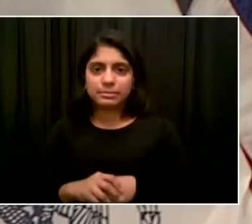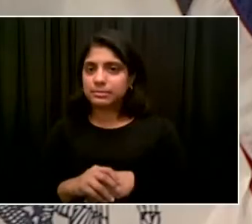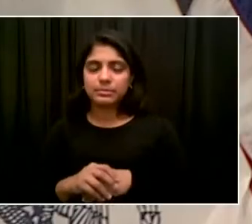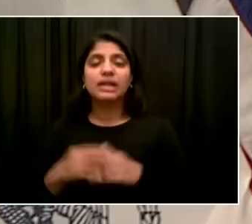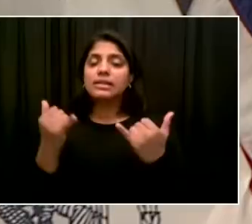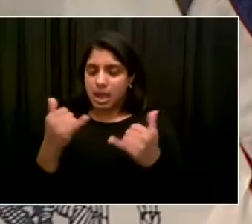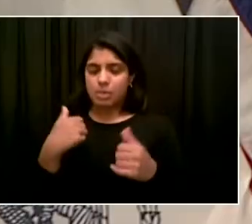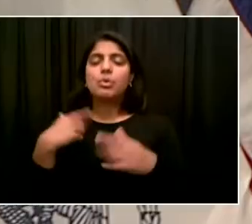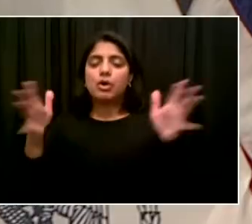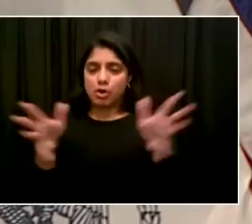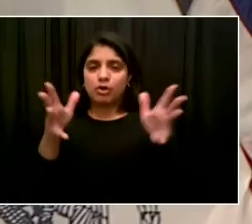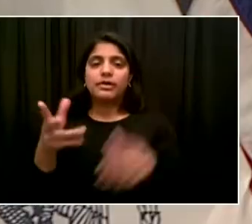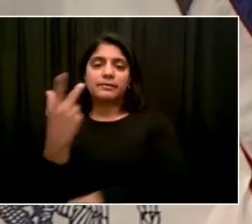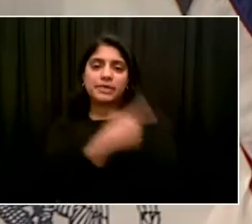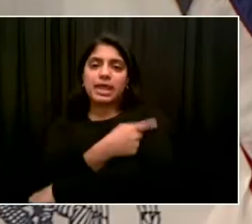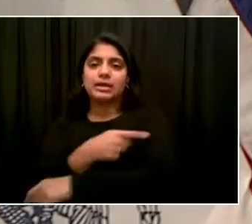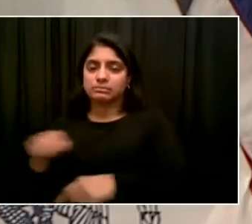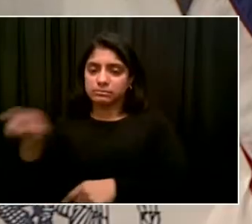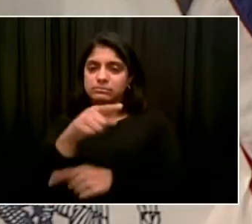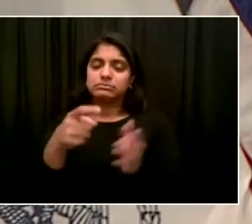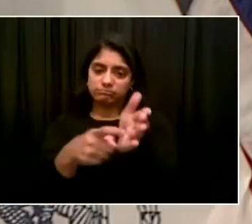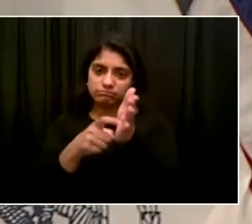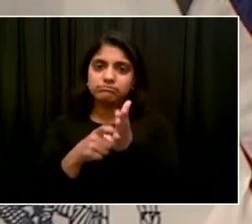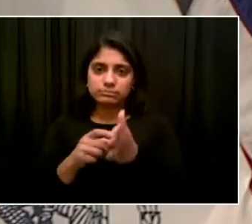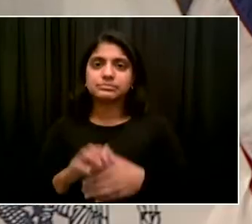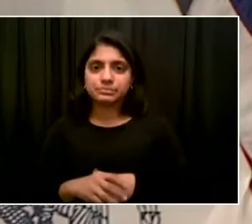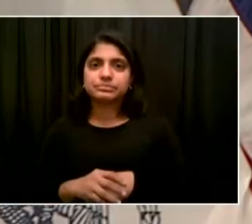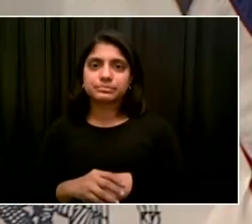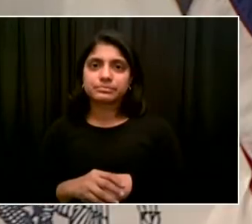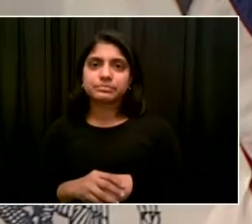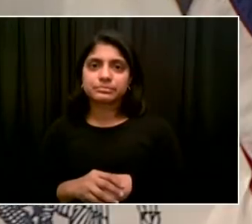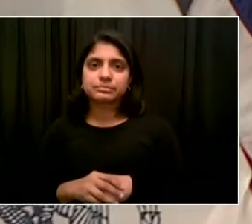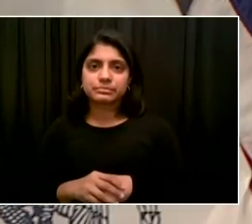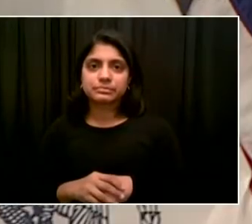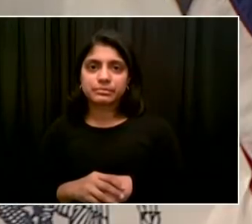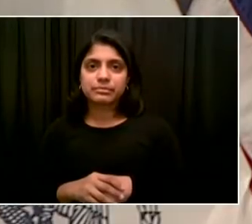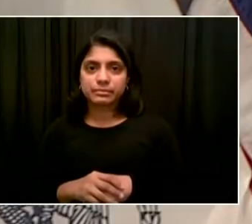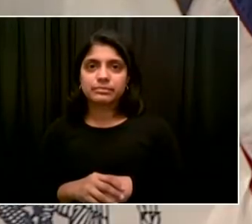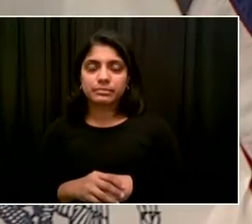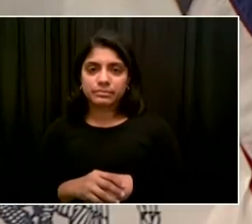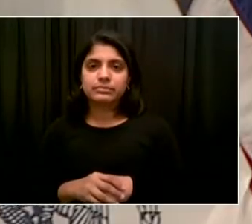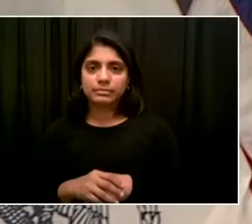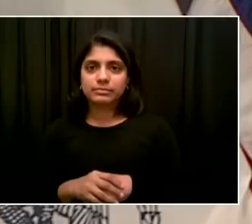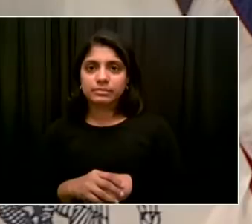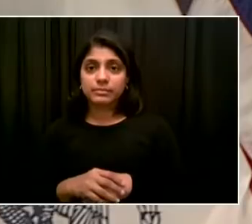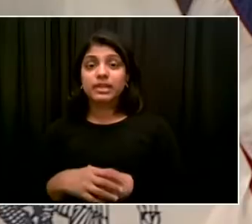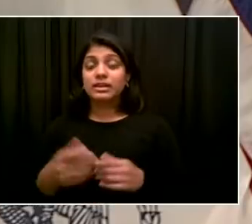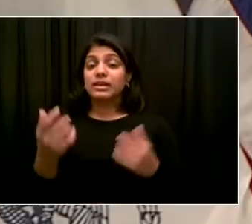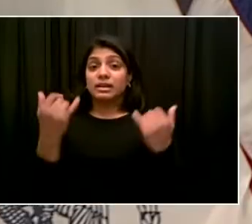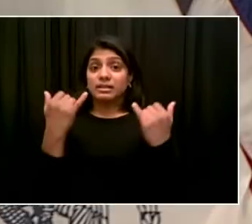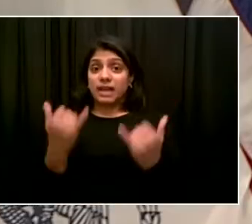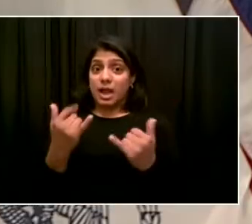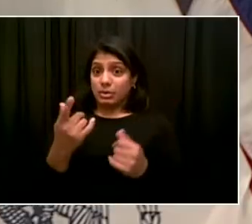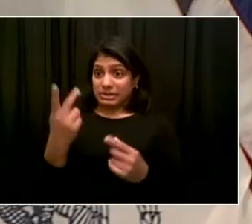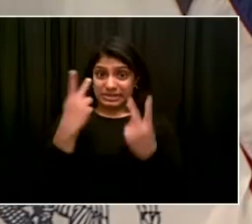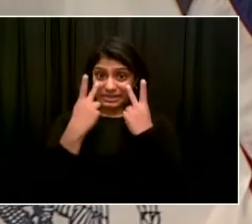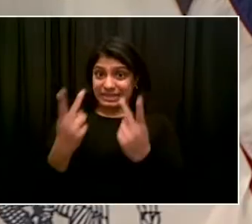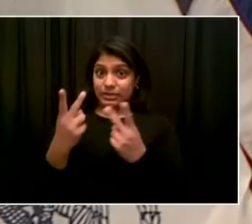EXPECT WILL HAVE A VERY POSITIVE EXPERIENCE WORKING WITH THE BUSINESS COMMUNITY AND MAKING IT WORK FOR EVERYONE. WHILE WE ARE CONTINUING THE FIGHT AGAINST COVID-19, WE CONTINUE TO BRING BACK NEW ORYK CITY, WE